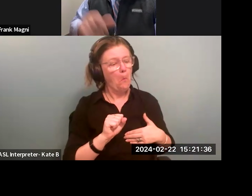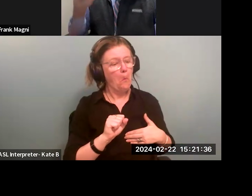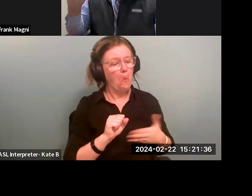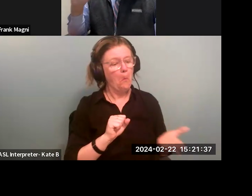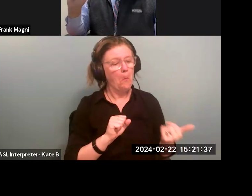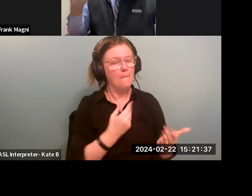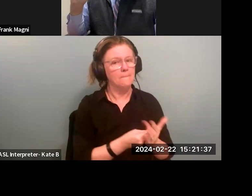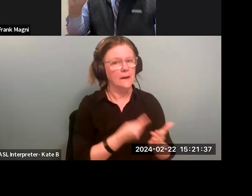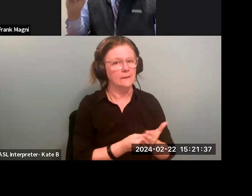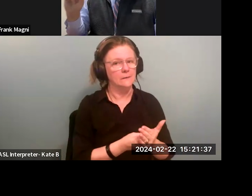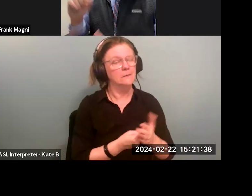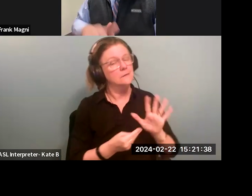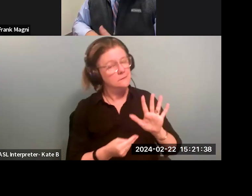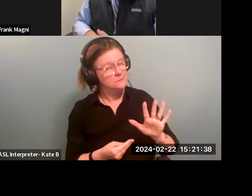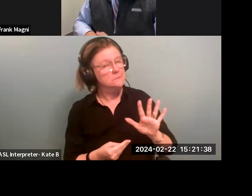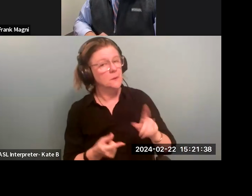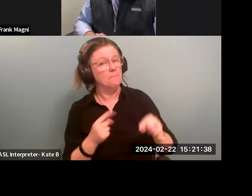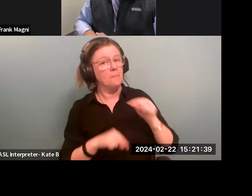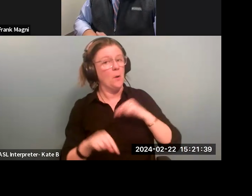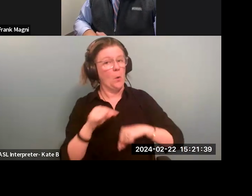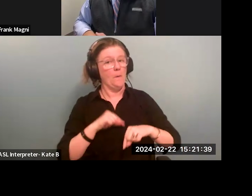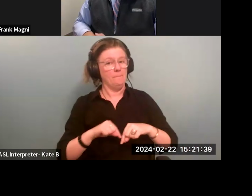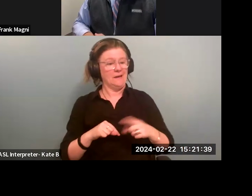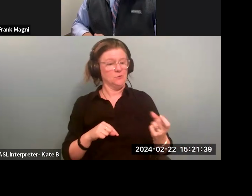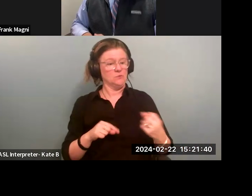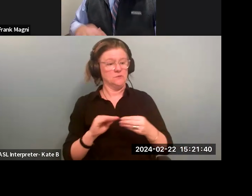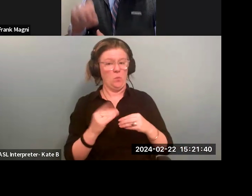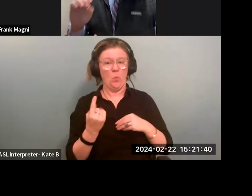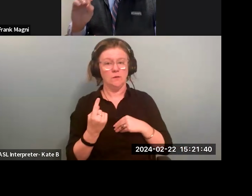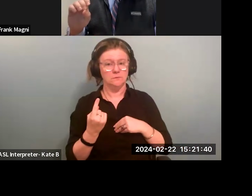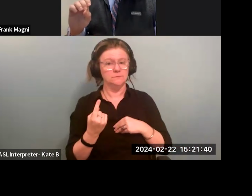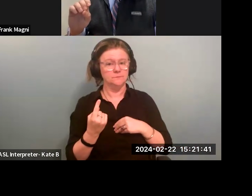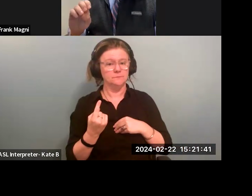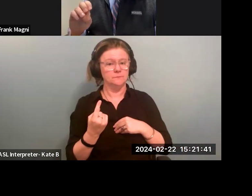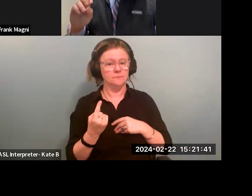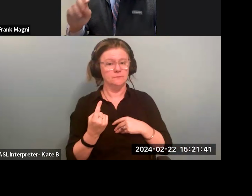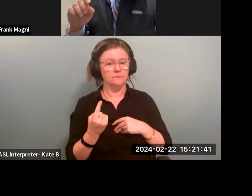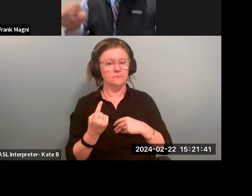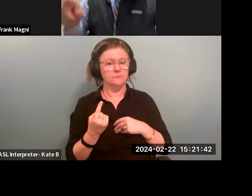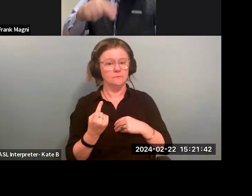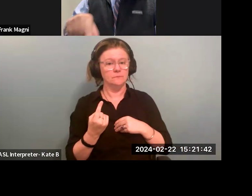But going back to the original question there, who you call,